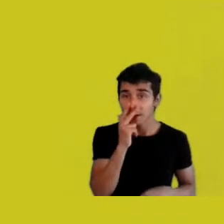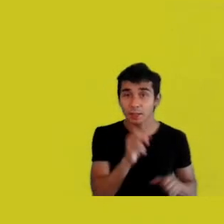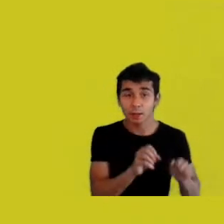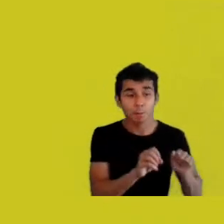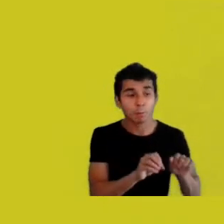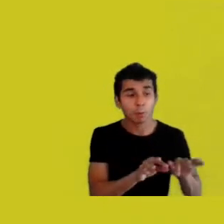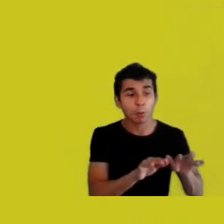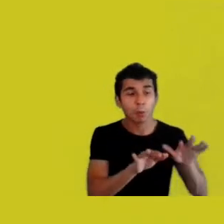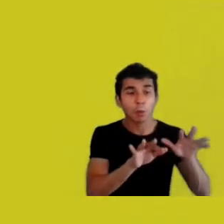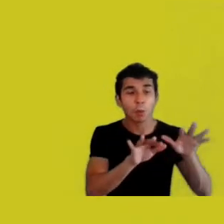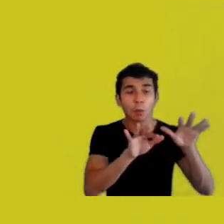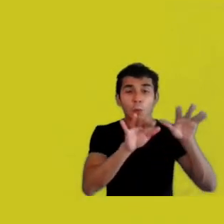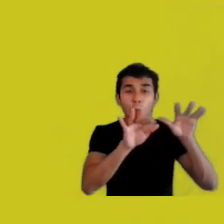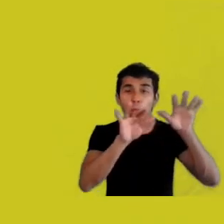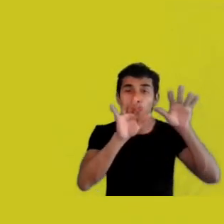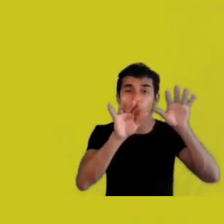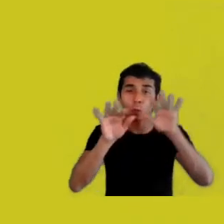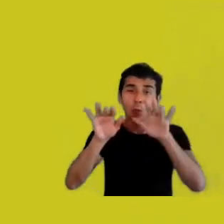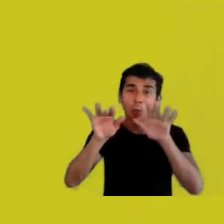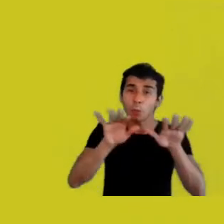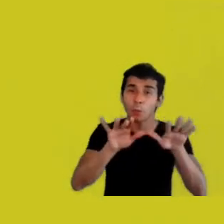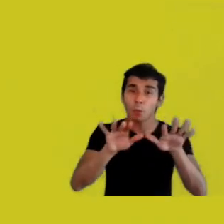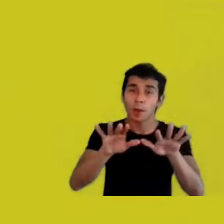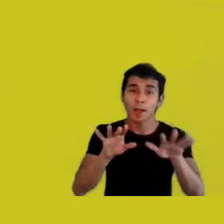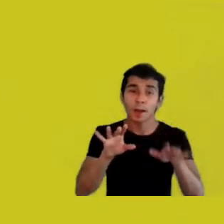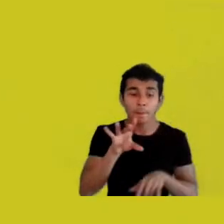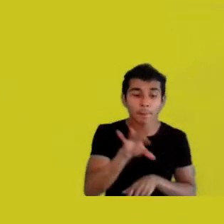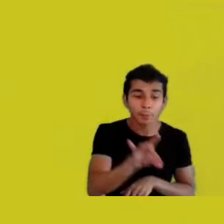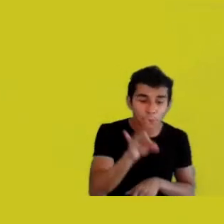scattered on the grass.